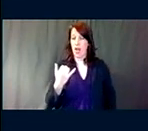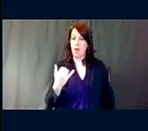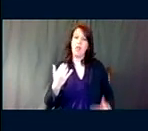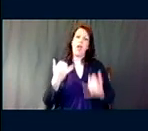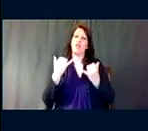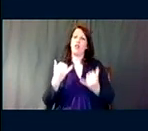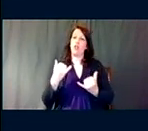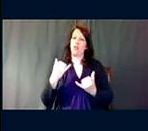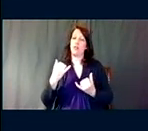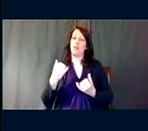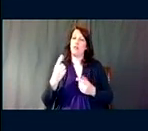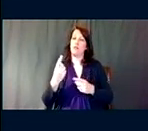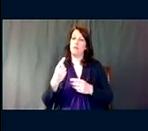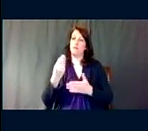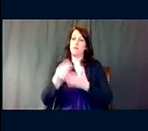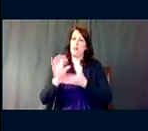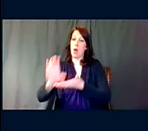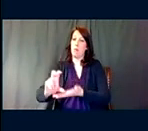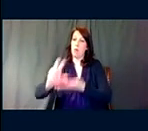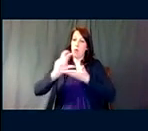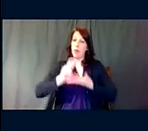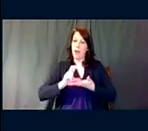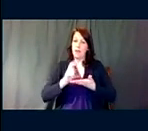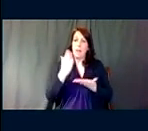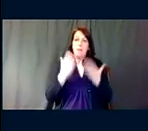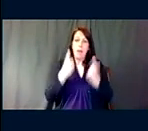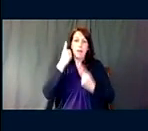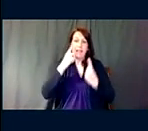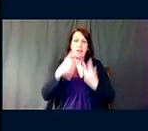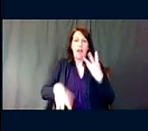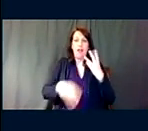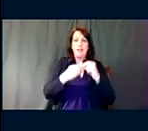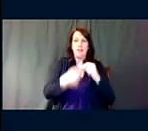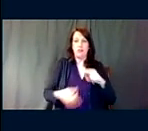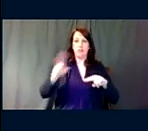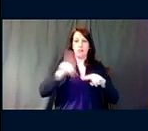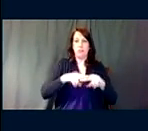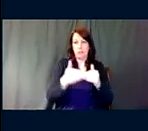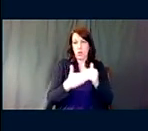POINT IS IN THE CURRENT APPROPRIATIONS BEING CONSIDERED, THERE MAY BE ADDITIONAL FUNDING,